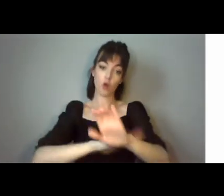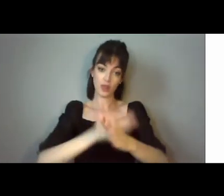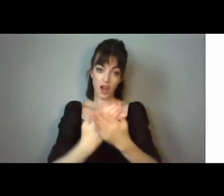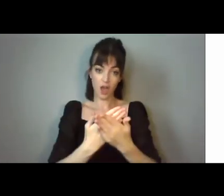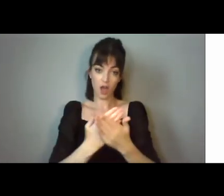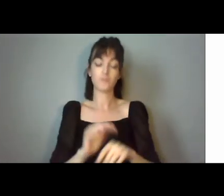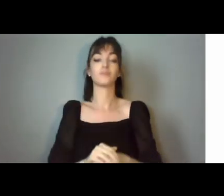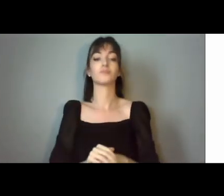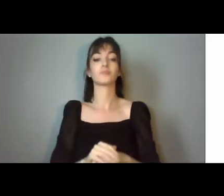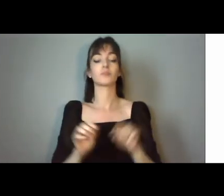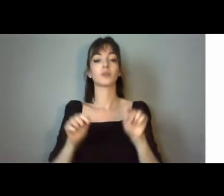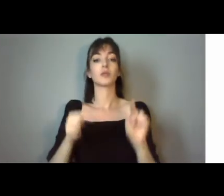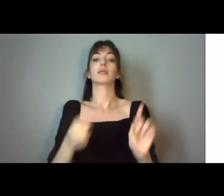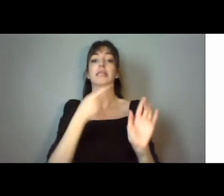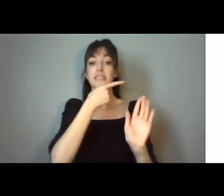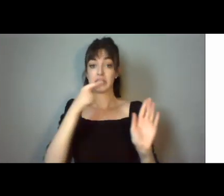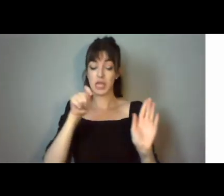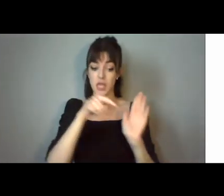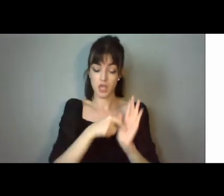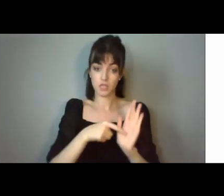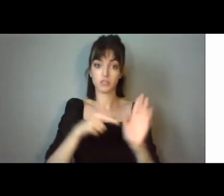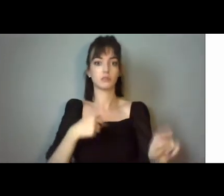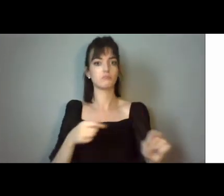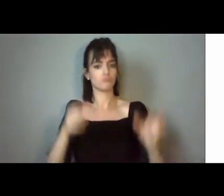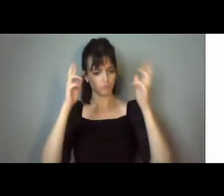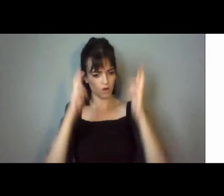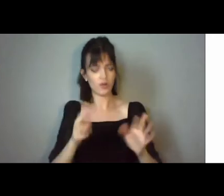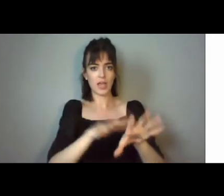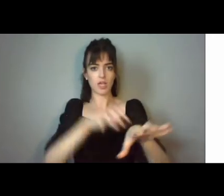the text of the convention on the elimination of all forms of discrimination against women,